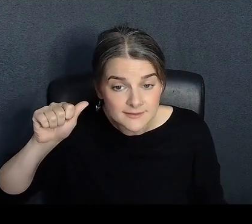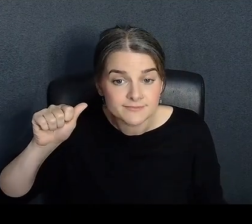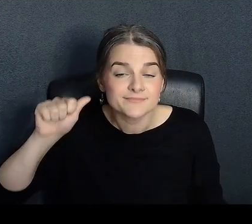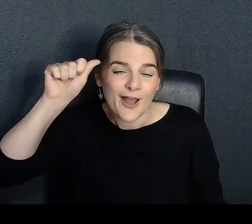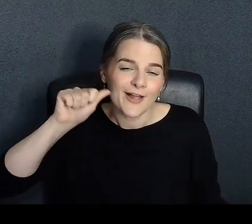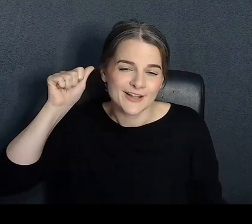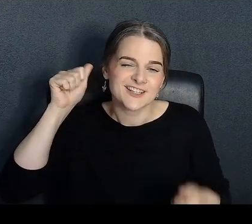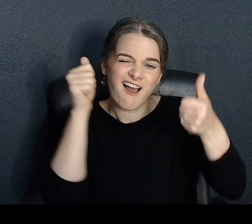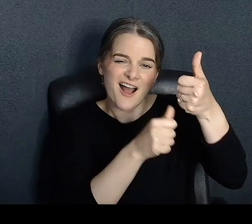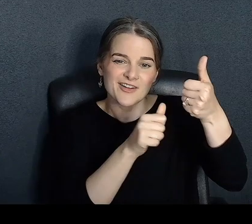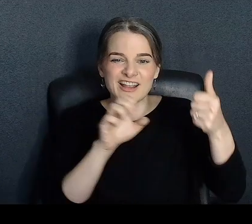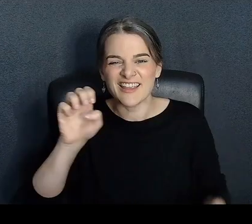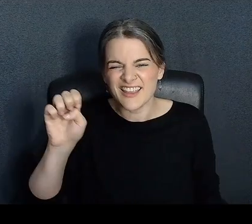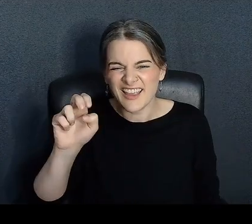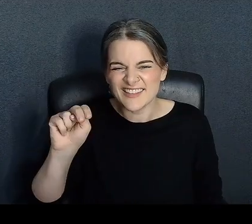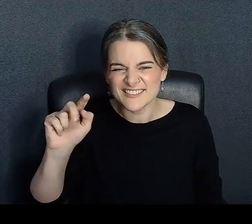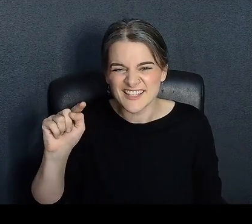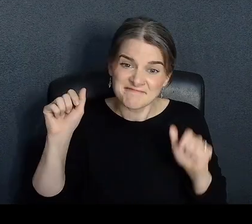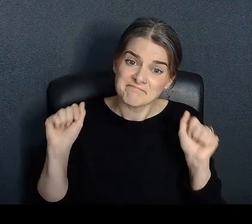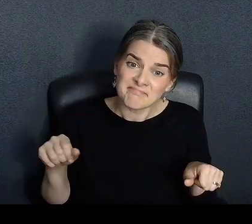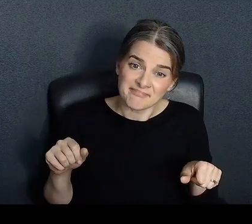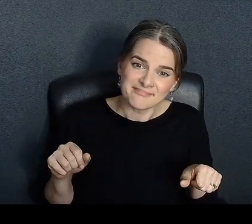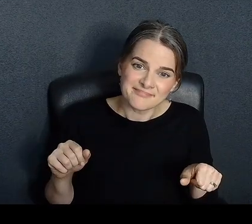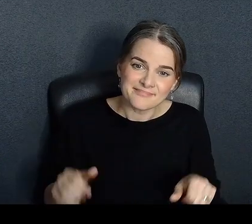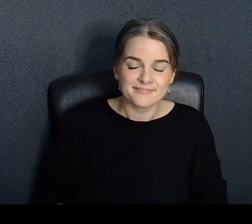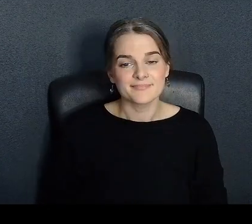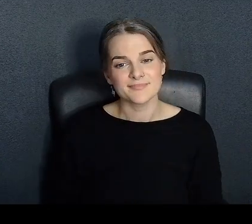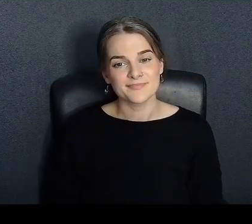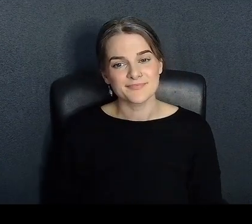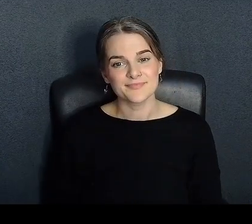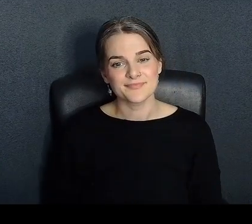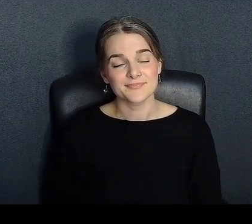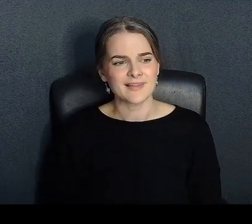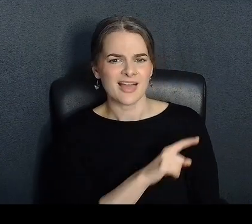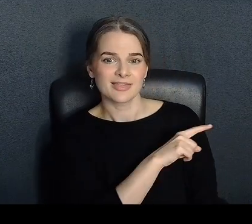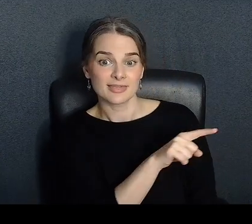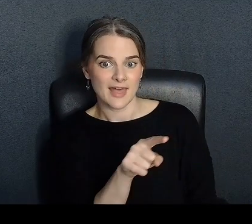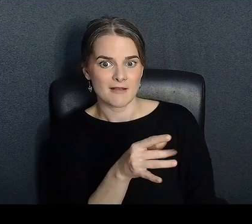and throat doctor's offices. They have experience with equipment